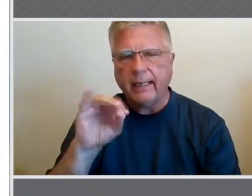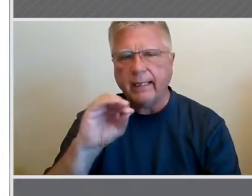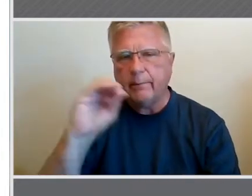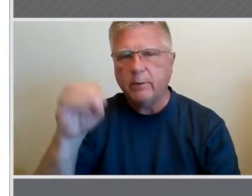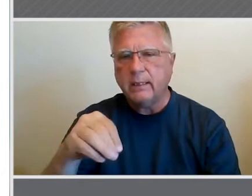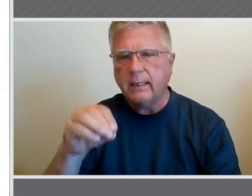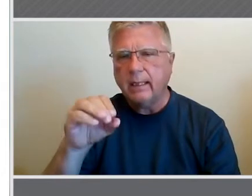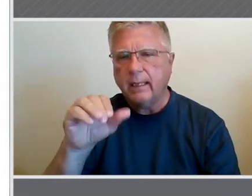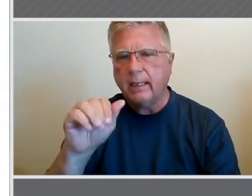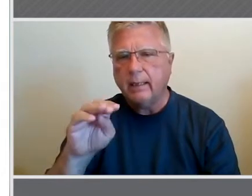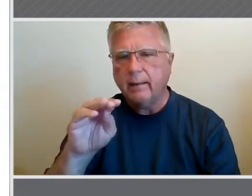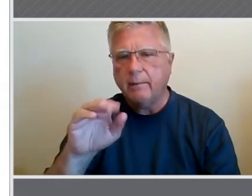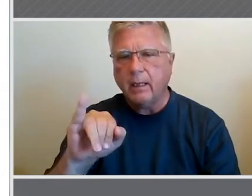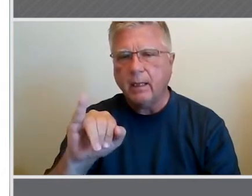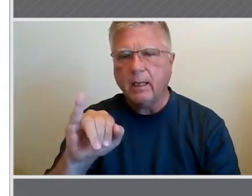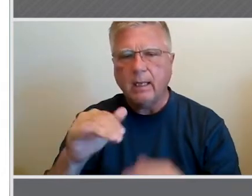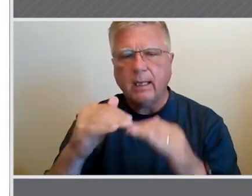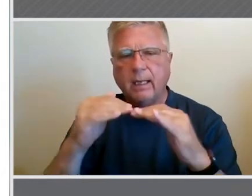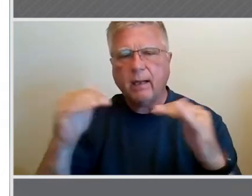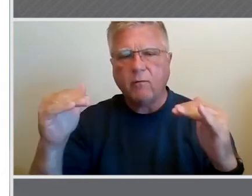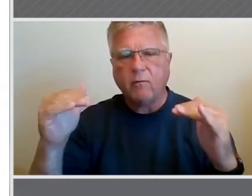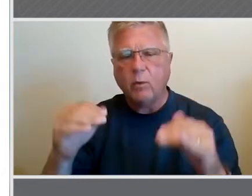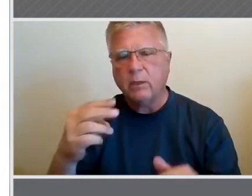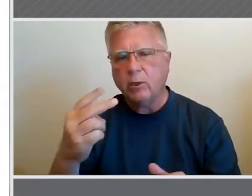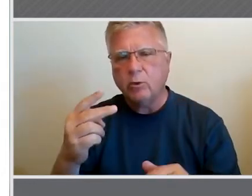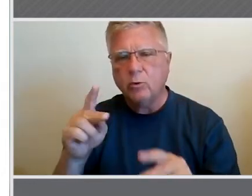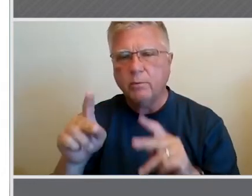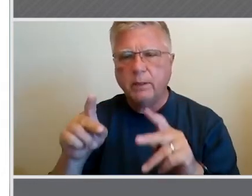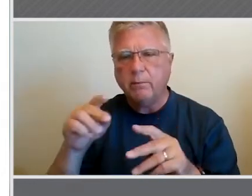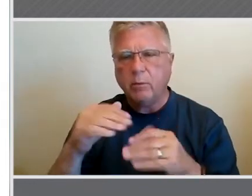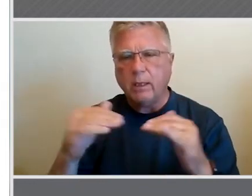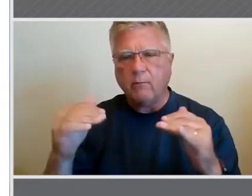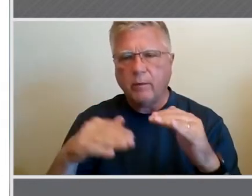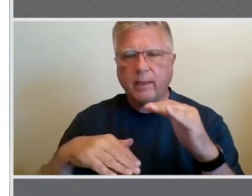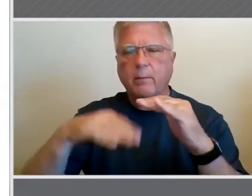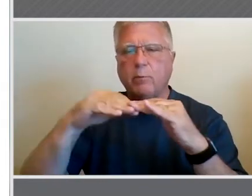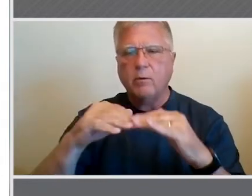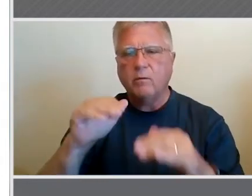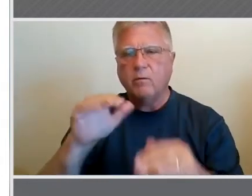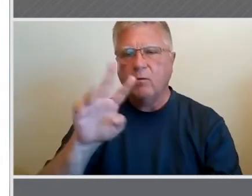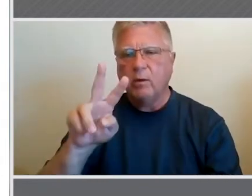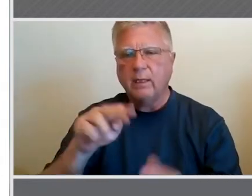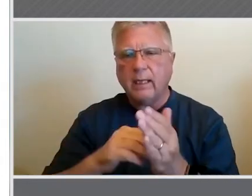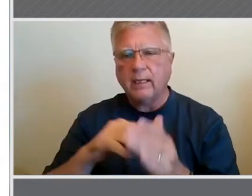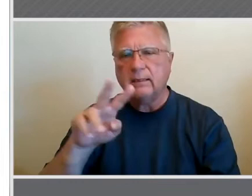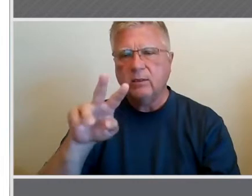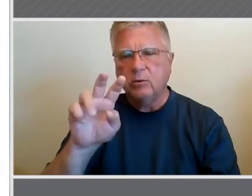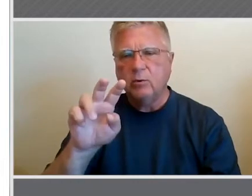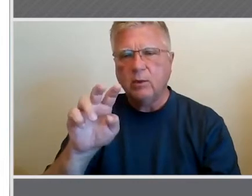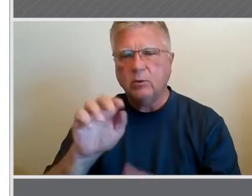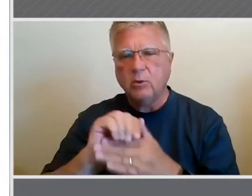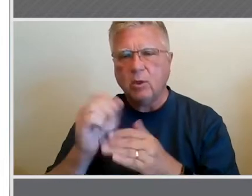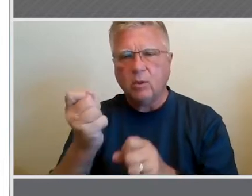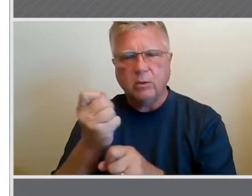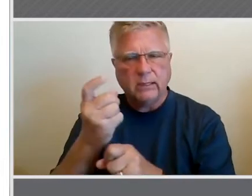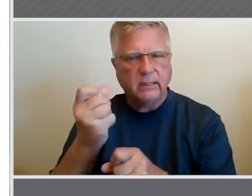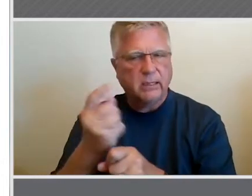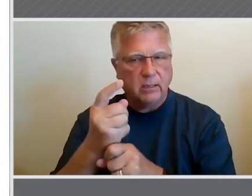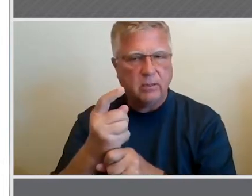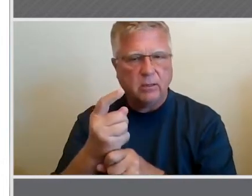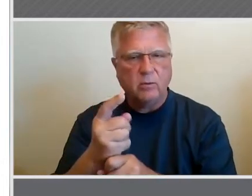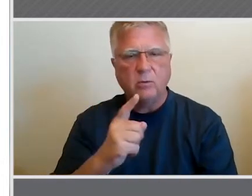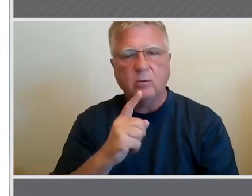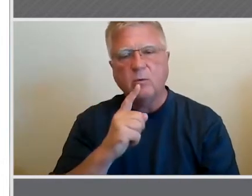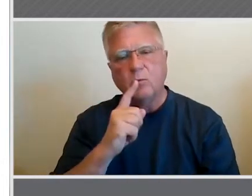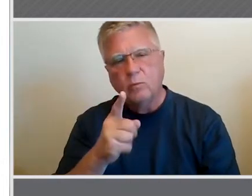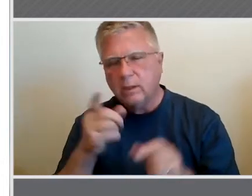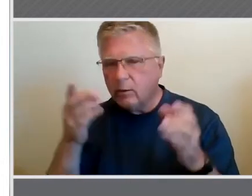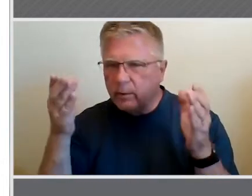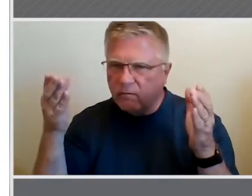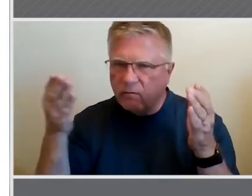the 2% household that upper limit is $54,300 per year so there's really focused on getting